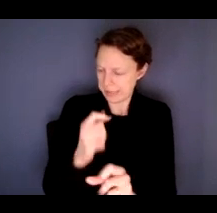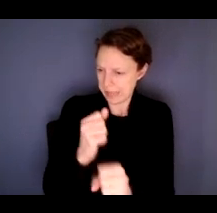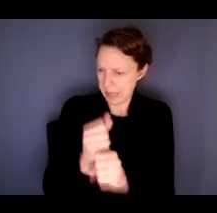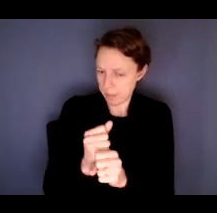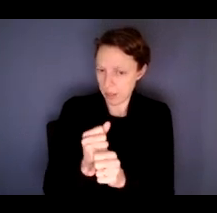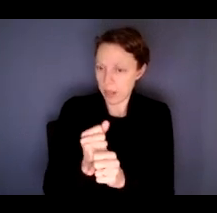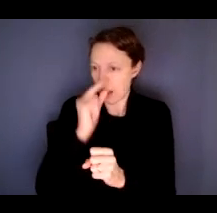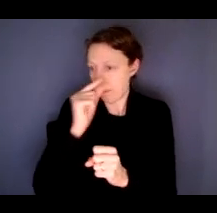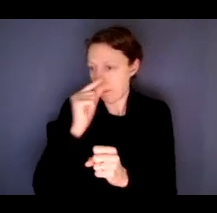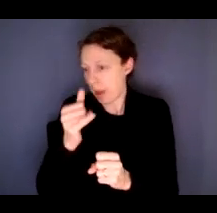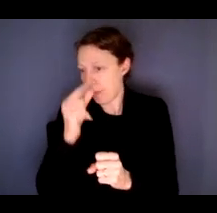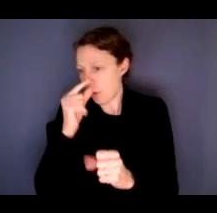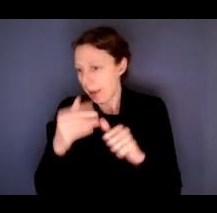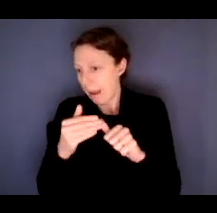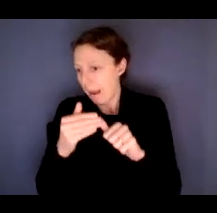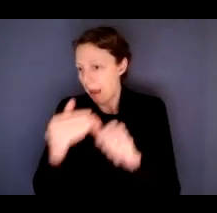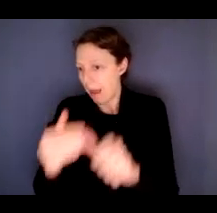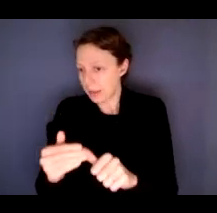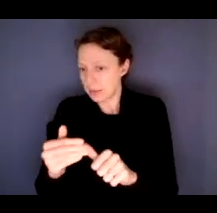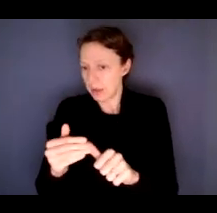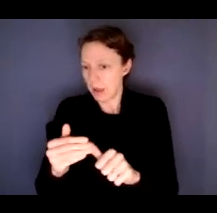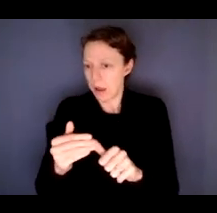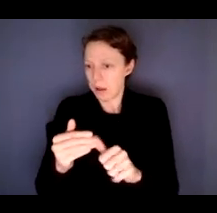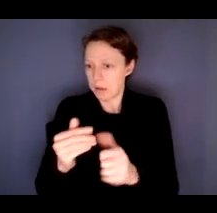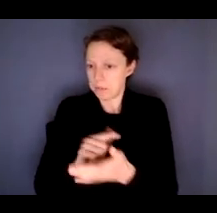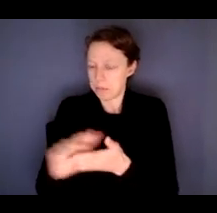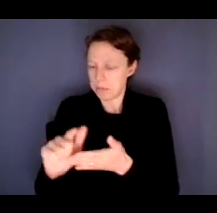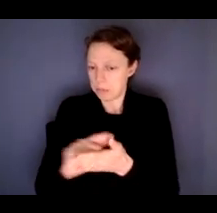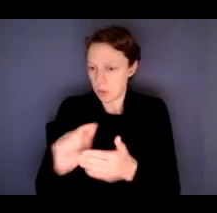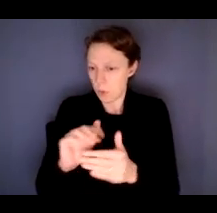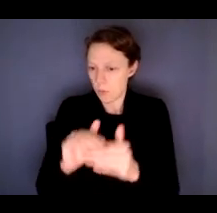might be able to get back to you on how you would respond to each different case. KATHERINE: